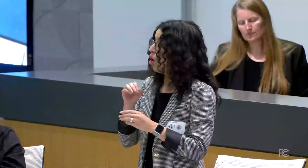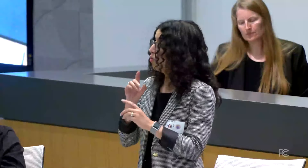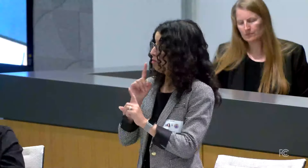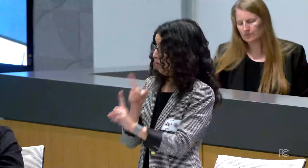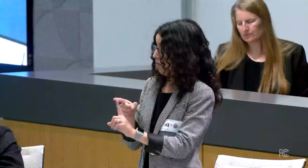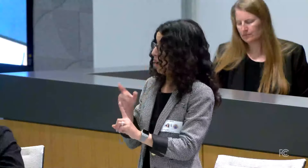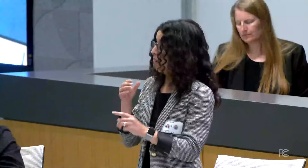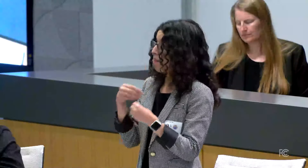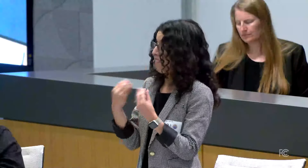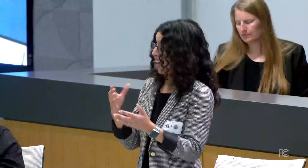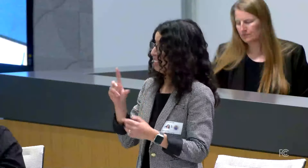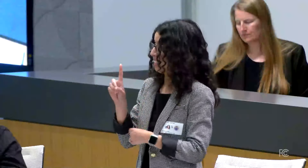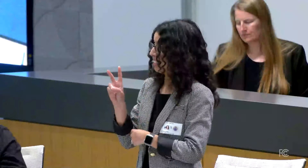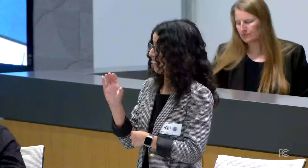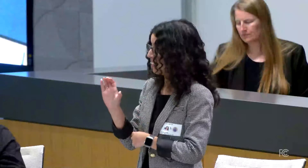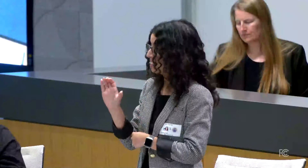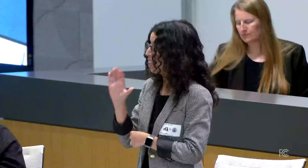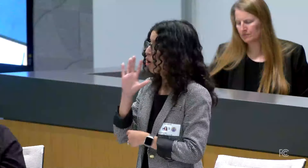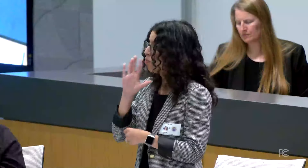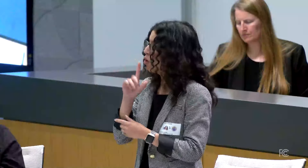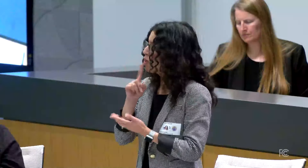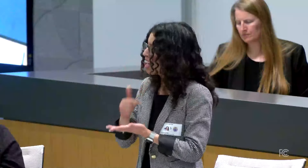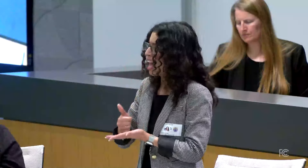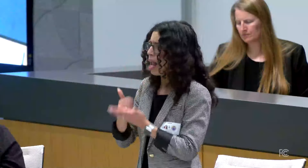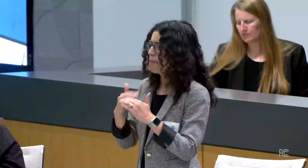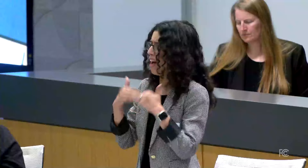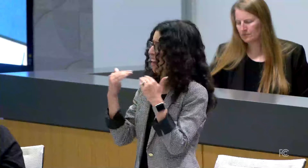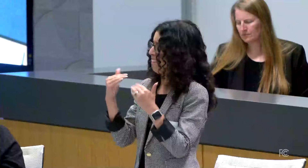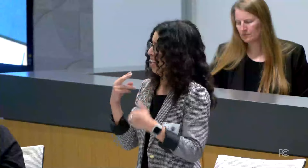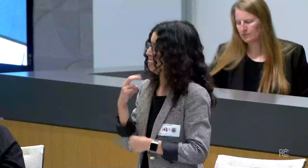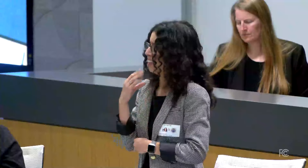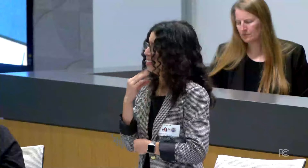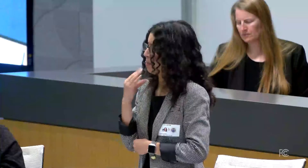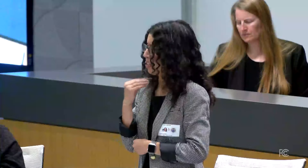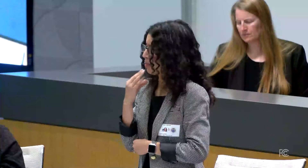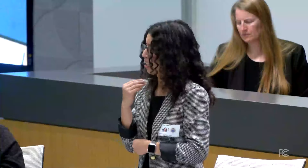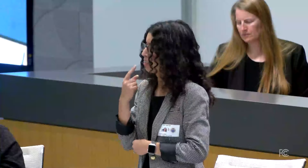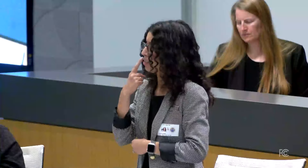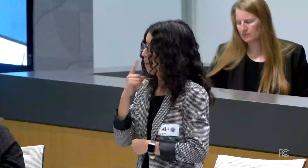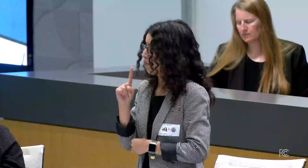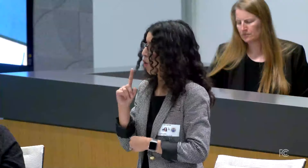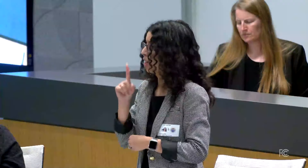EMPLOYMENT. AS PRESIDENT BOBBI CORDANO WAS SAYING SHE'S GOING TO TALK A LITTLE BIT MORE ABOUT THIS BUT IT WOULD HELP TO BE ABLE TO INCREASE EMPLOYMENT